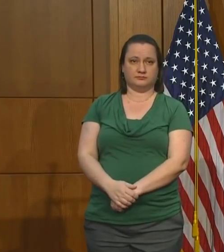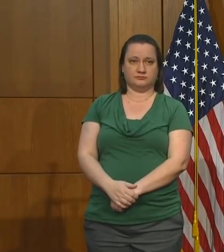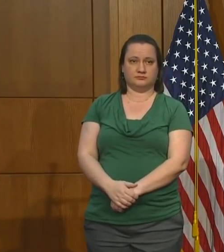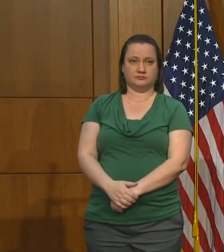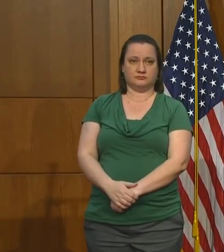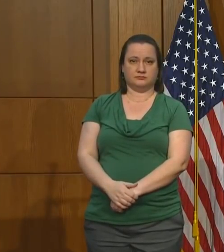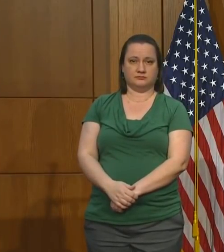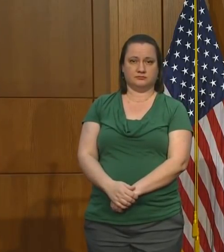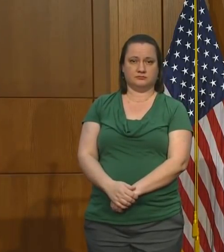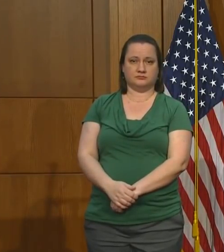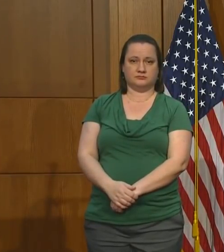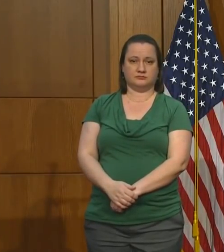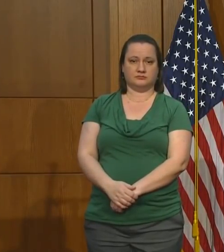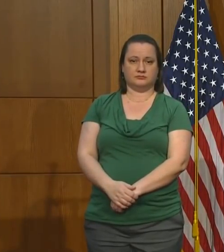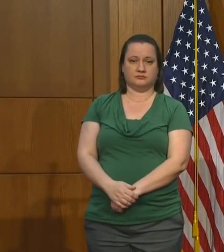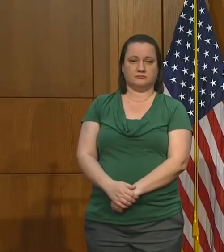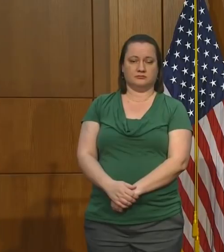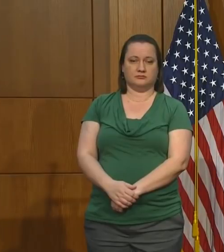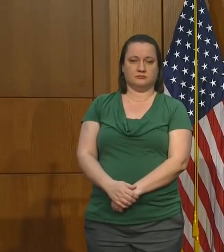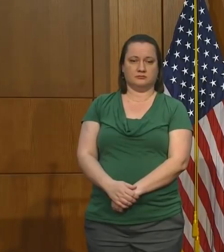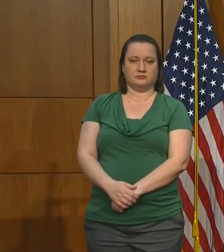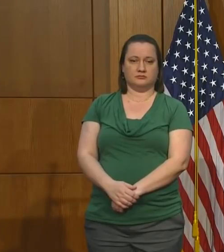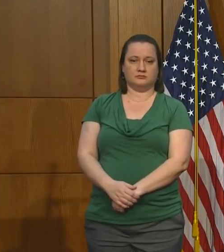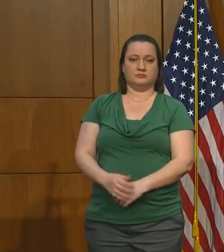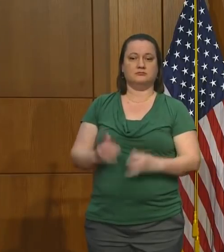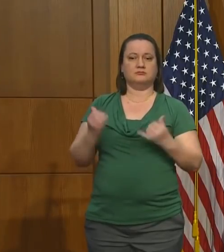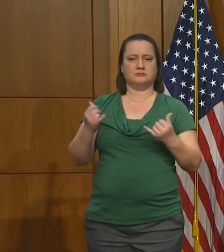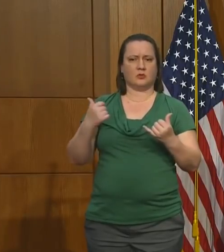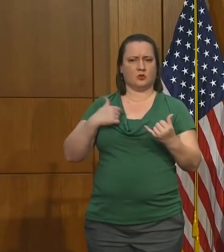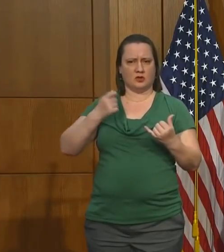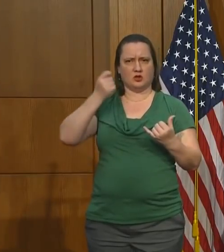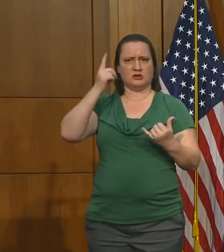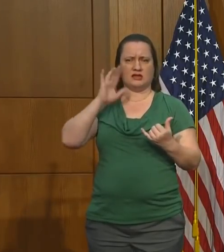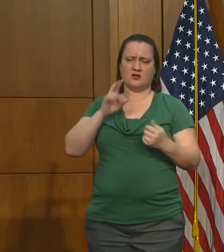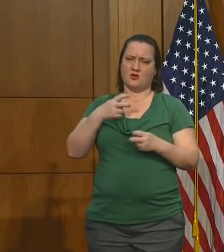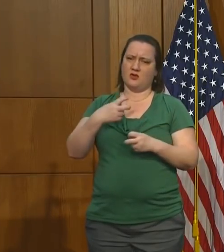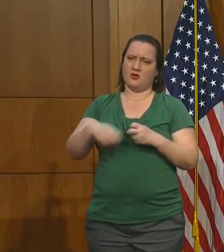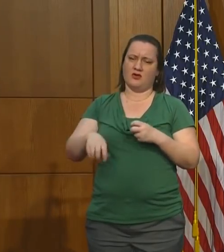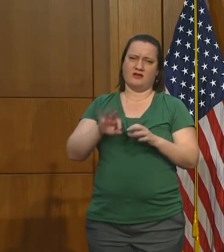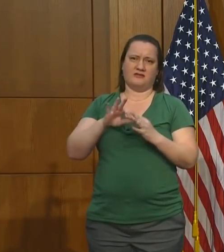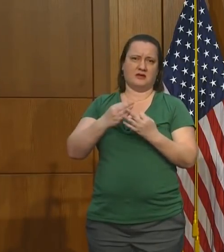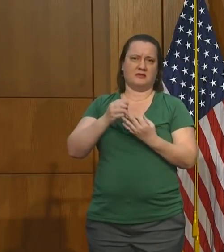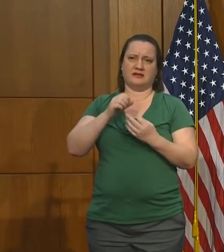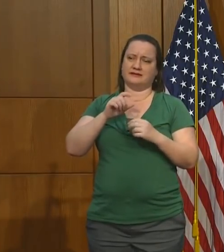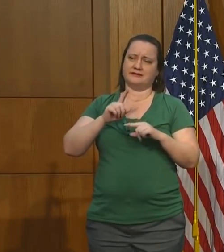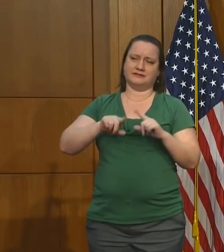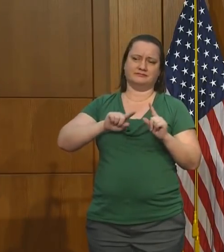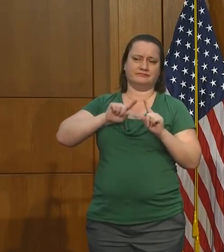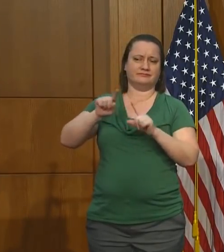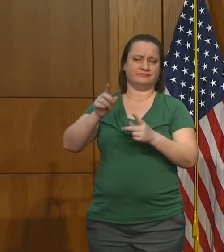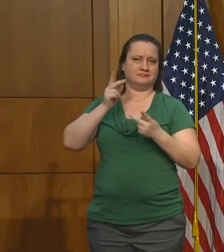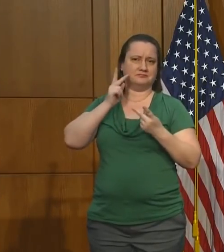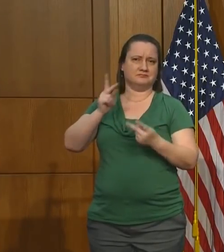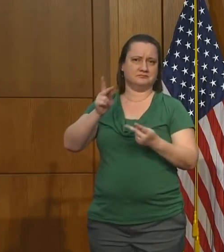RESTRICTIONS. IF THAT'S THE QUESTION I THINK AT THIS TIME AS THOSE. VISITATION RESTRICTIONS ARE ALTHOUGH WE